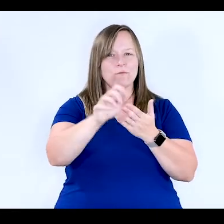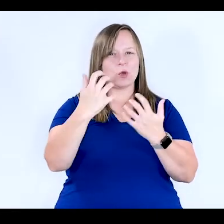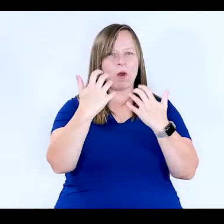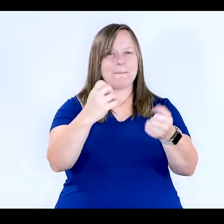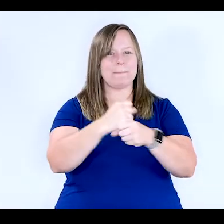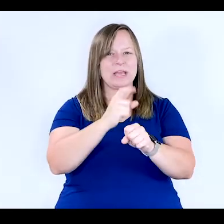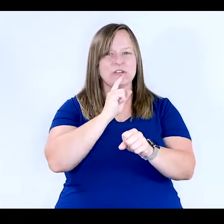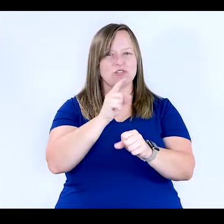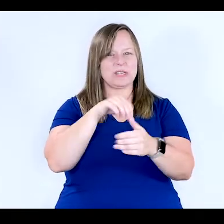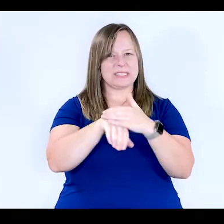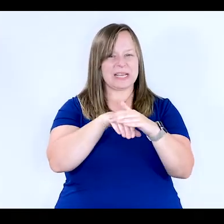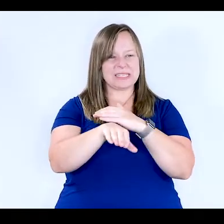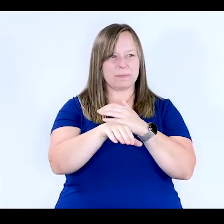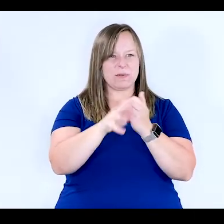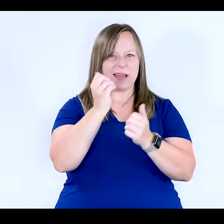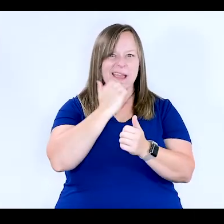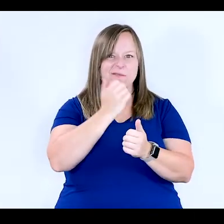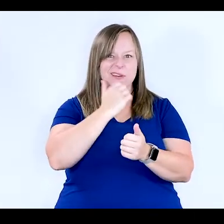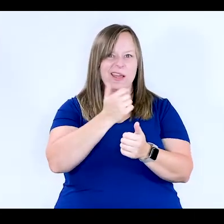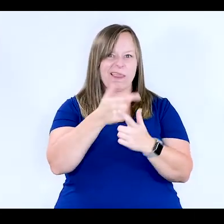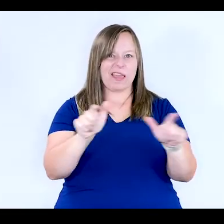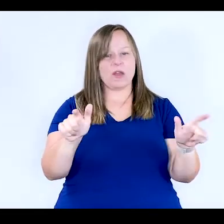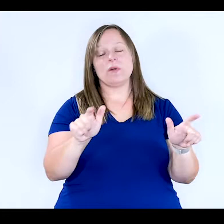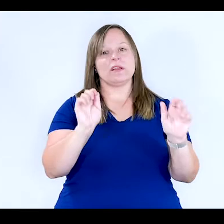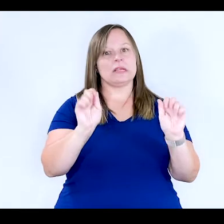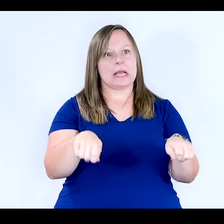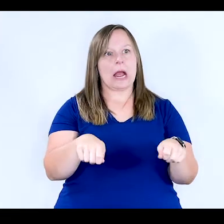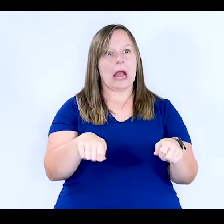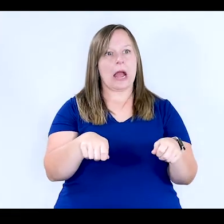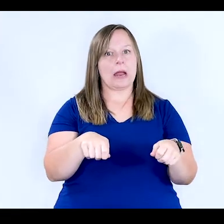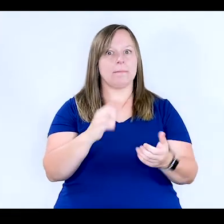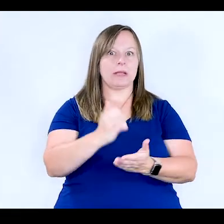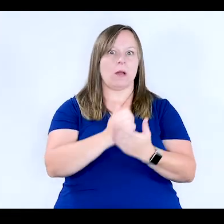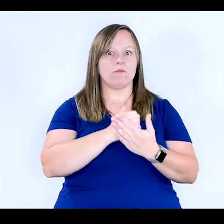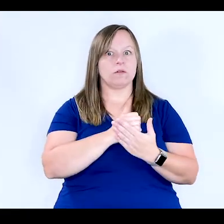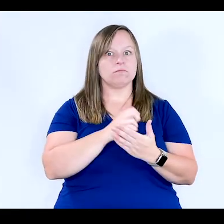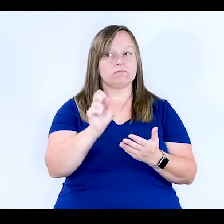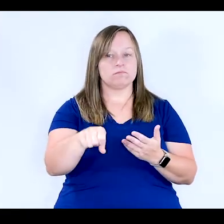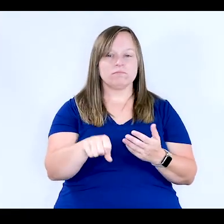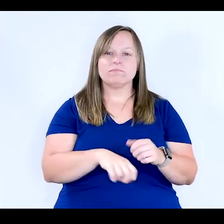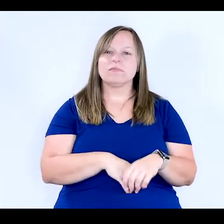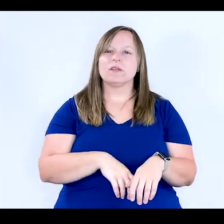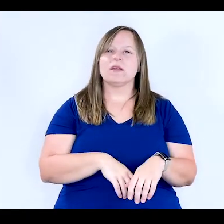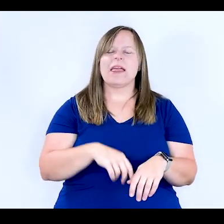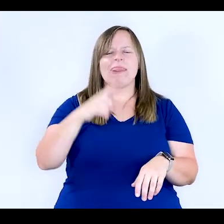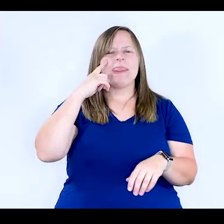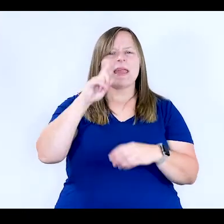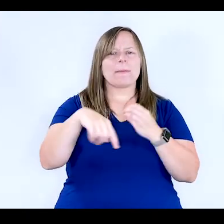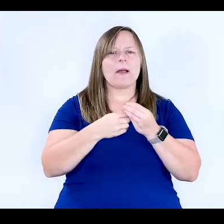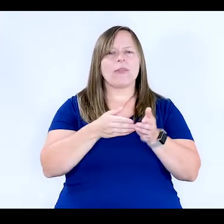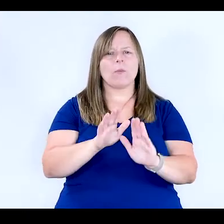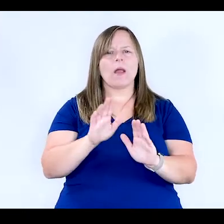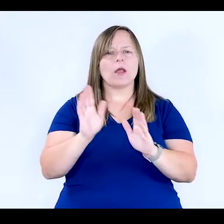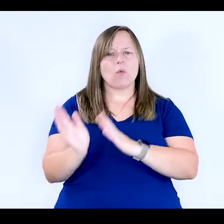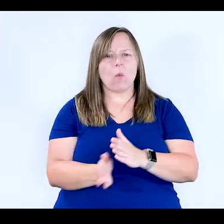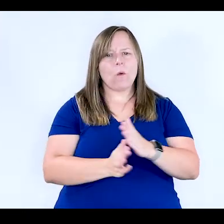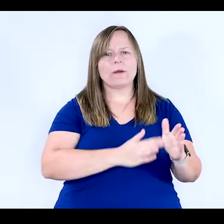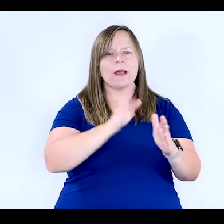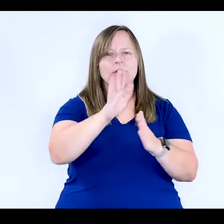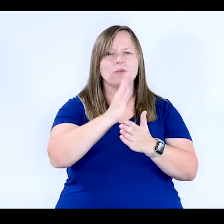and making sure that it's accessible in an everyday language can be extremely helpful. Think about the way that you're organizing your a piece of writing